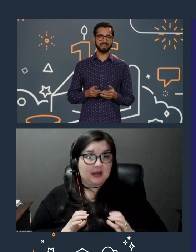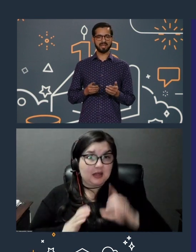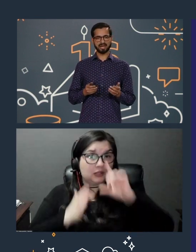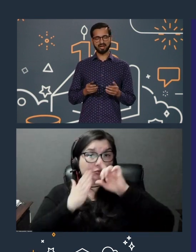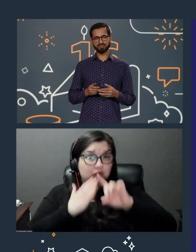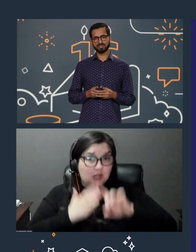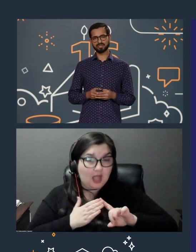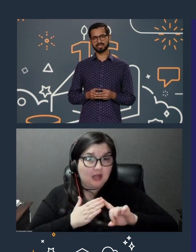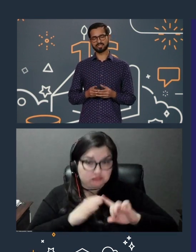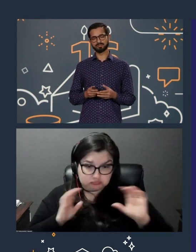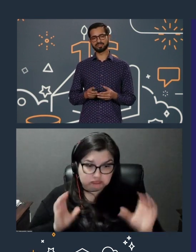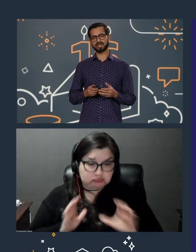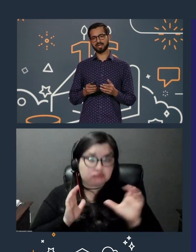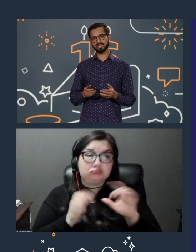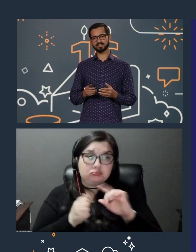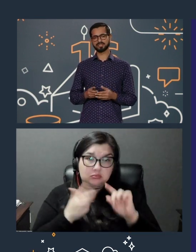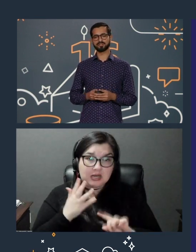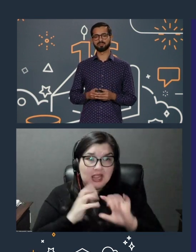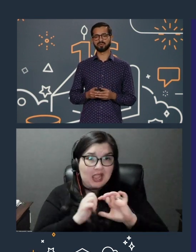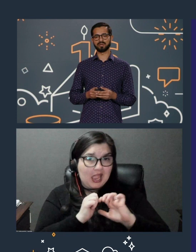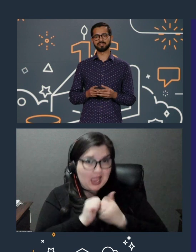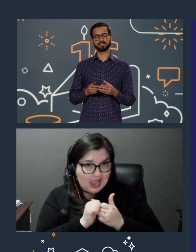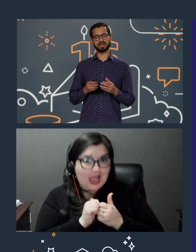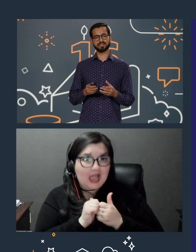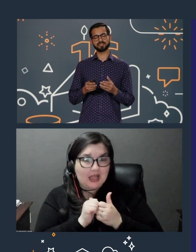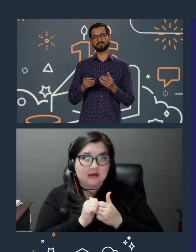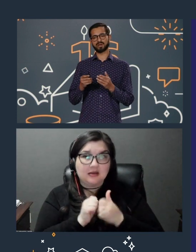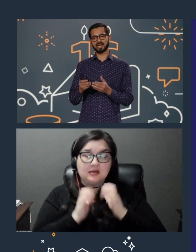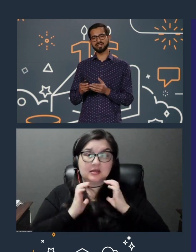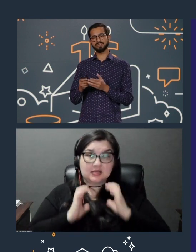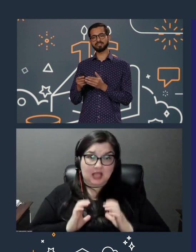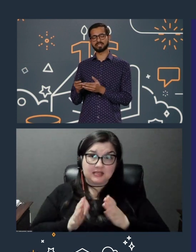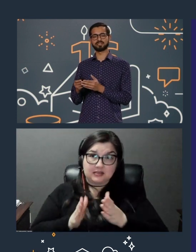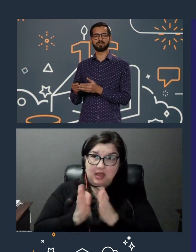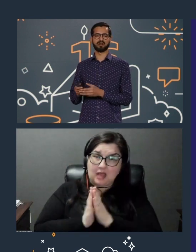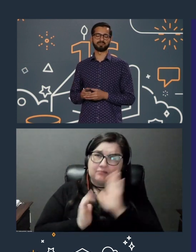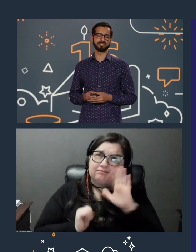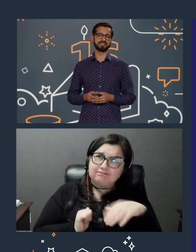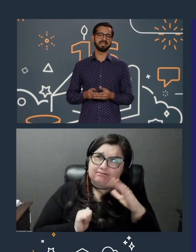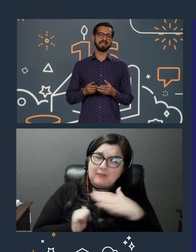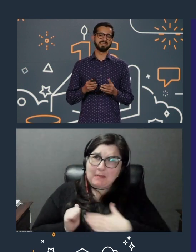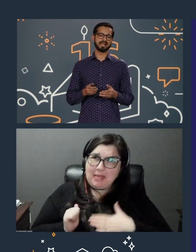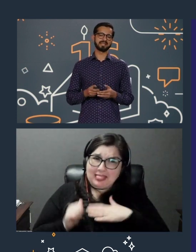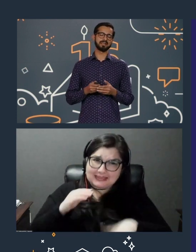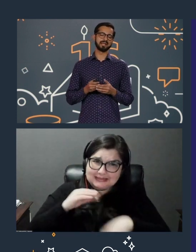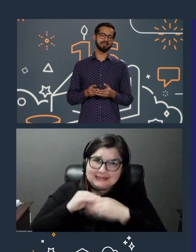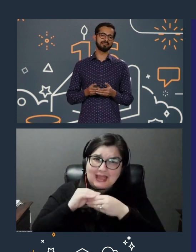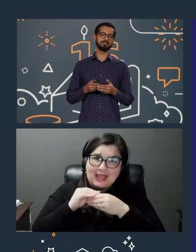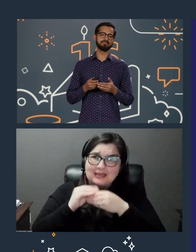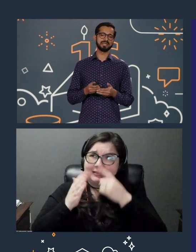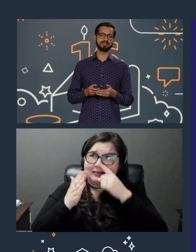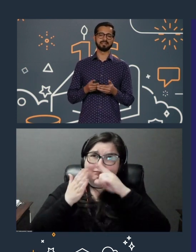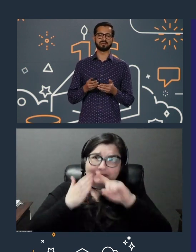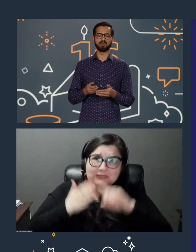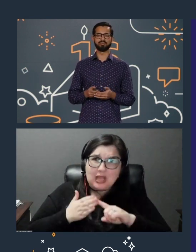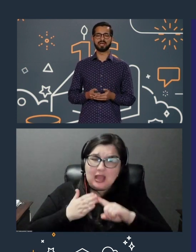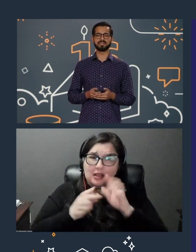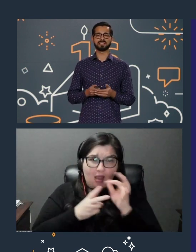However, customers ask us to provide, ask us for additional checksum options that can help them meet their compliance